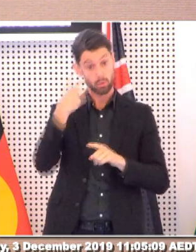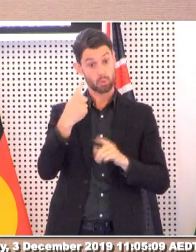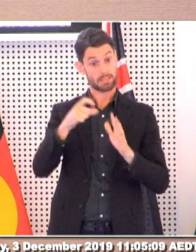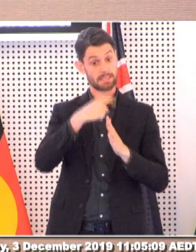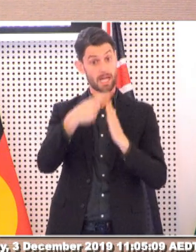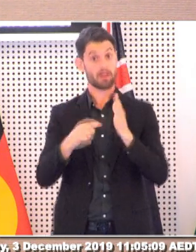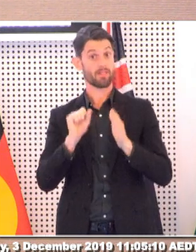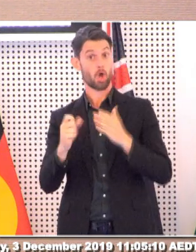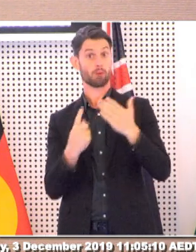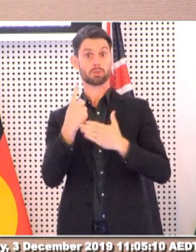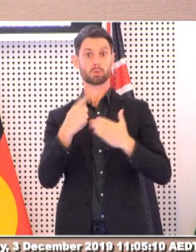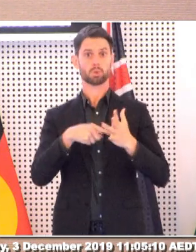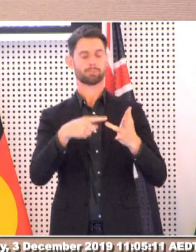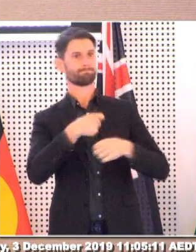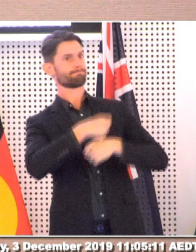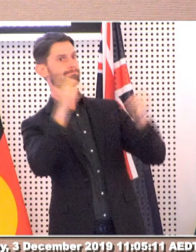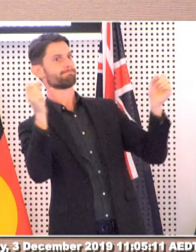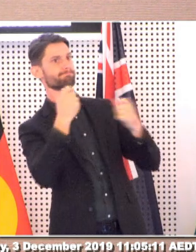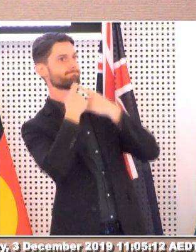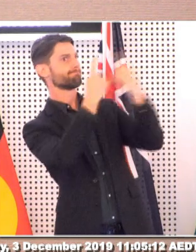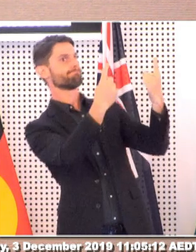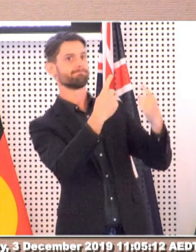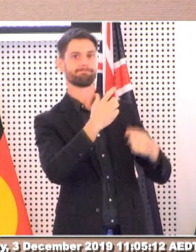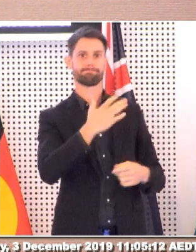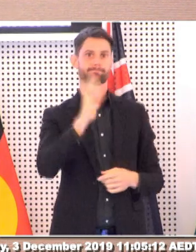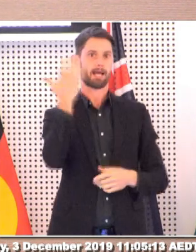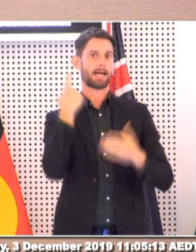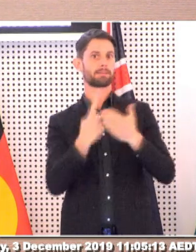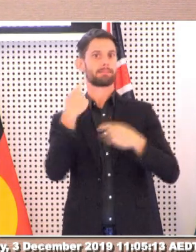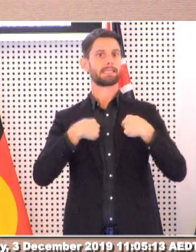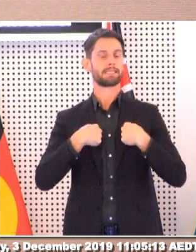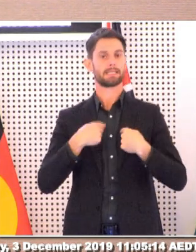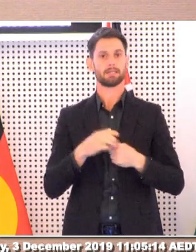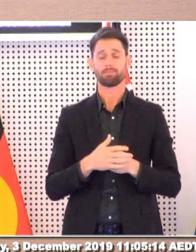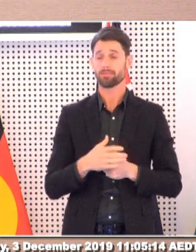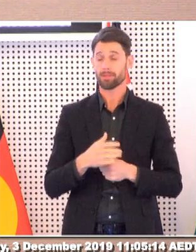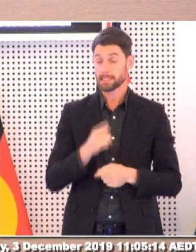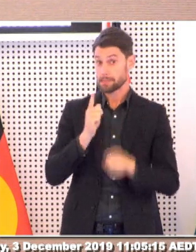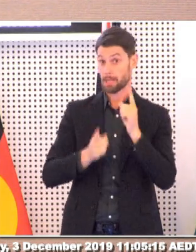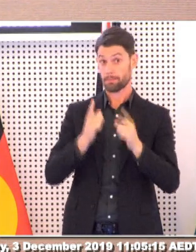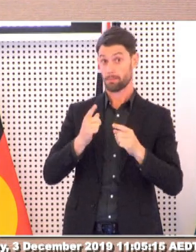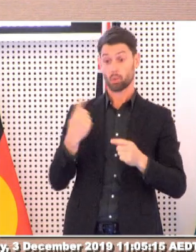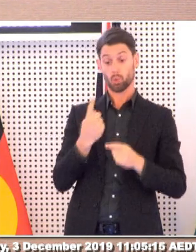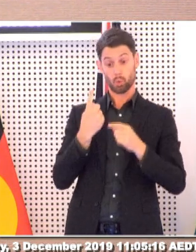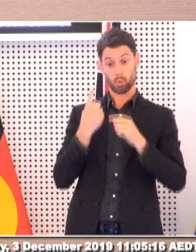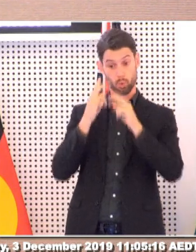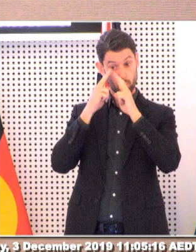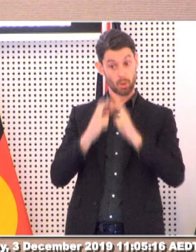and it is – as academics we often get frustrated with how little data there is